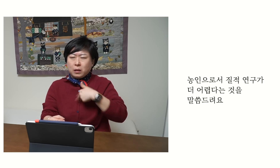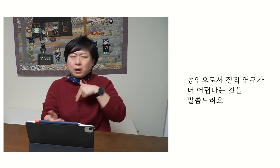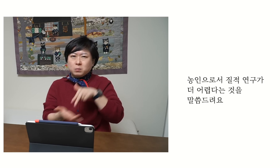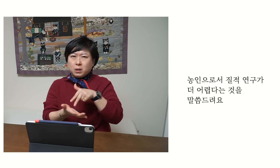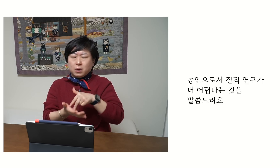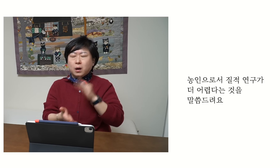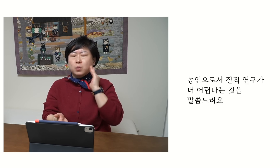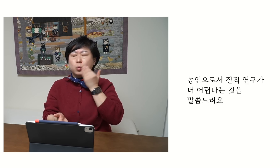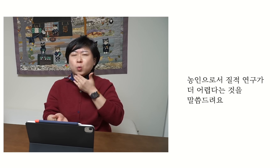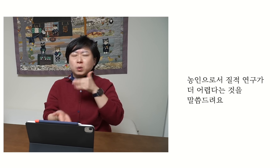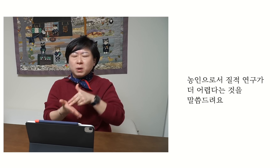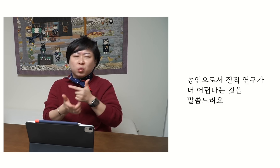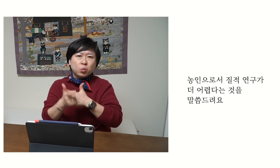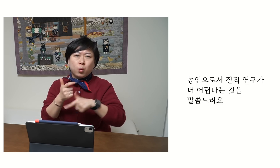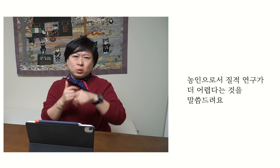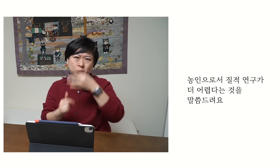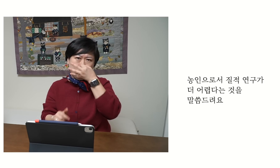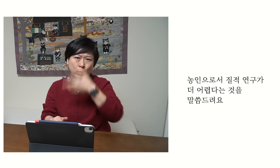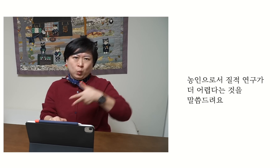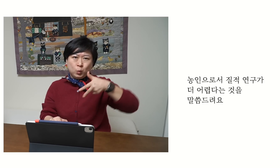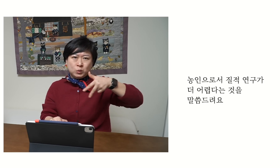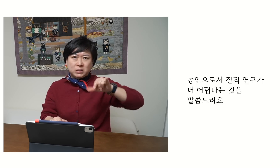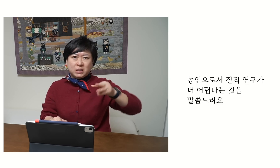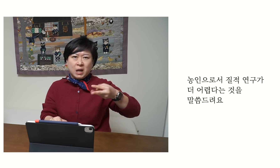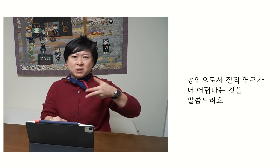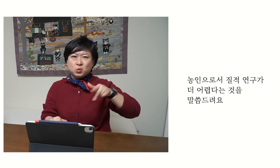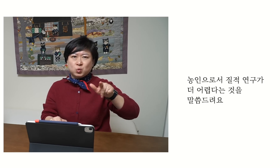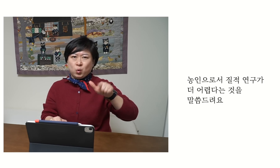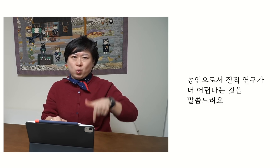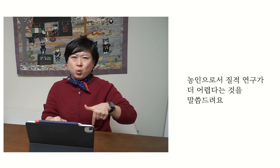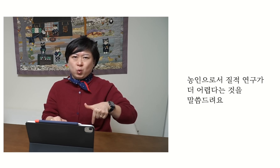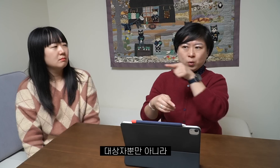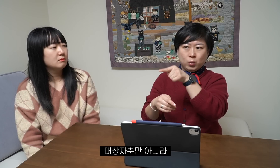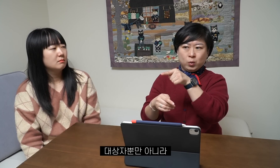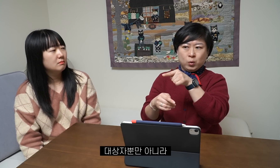but as a deaf person, qualitative research is more difficult.